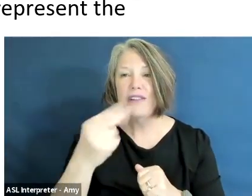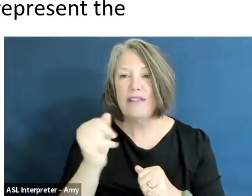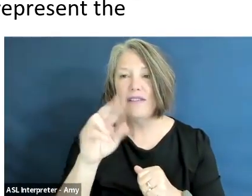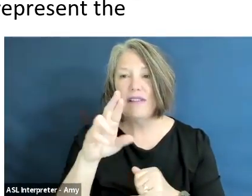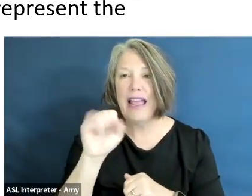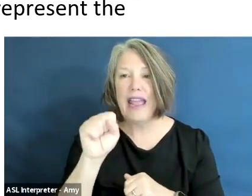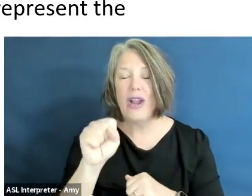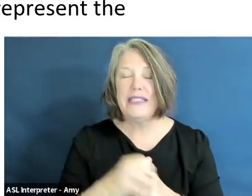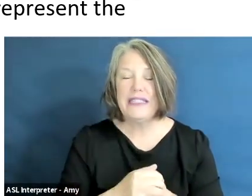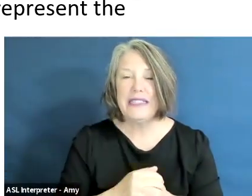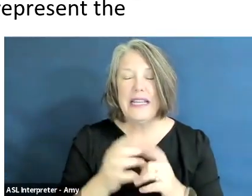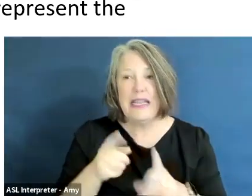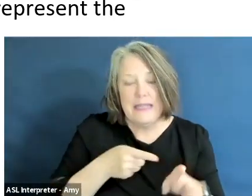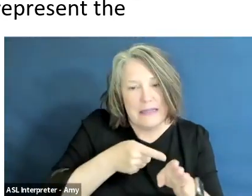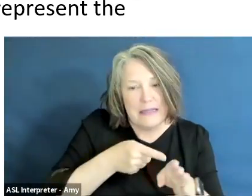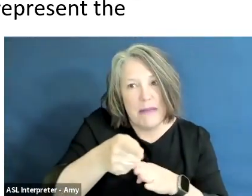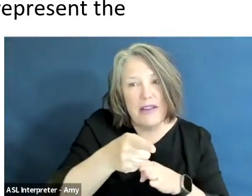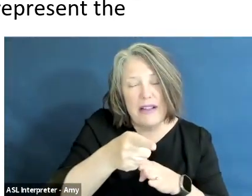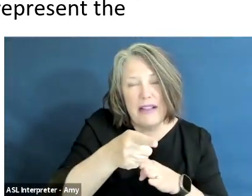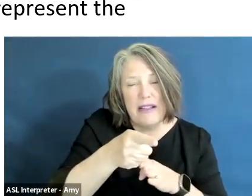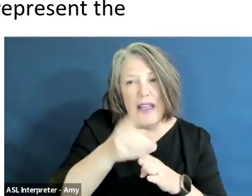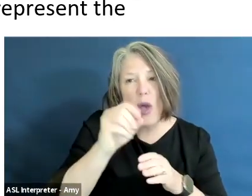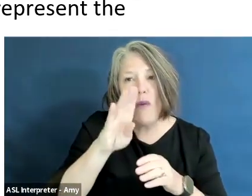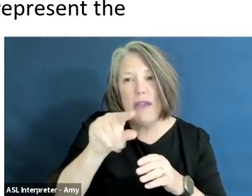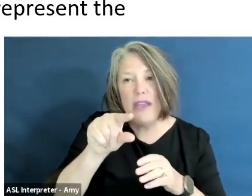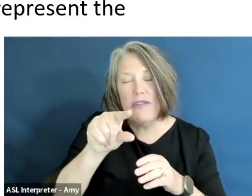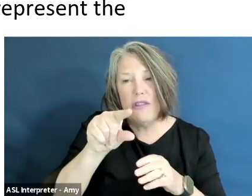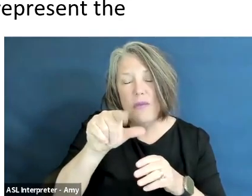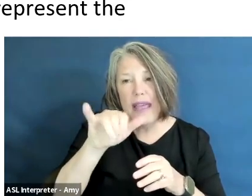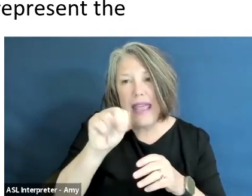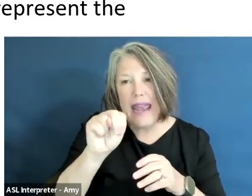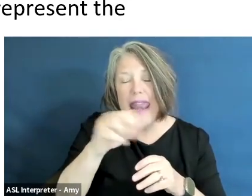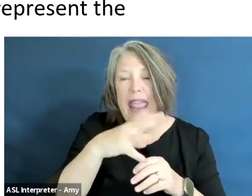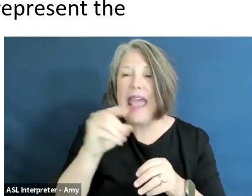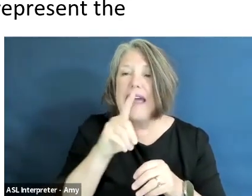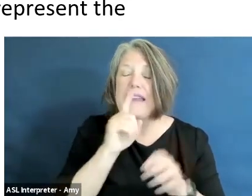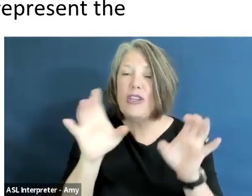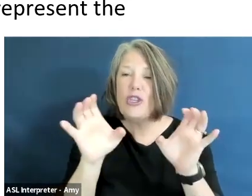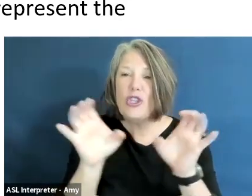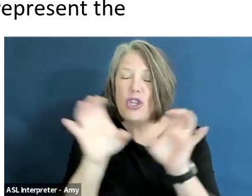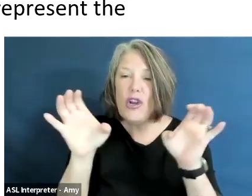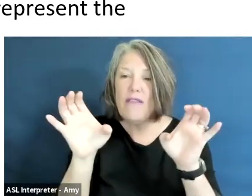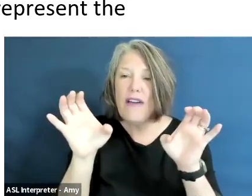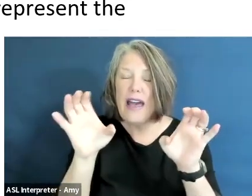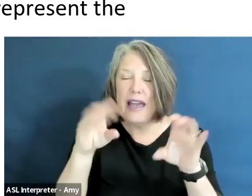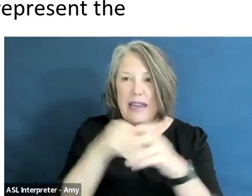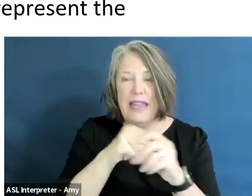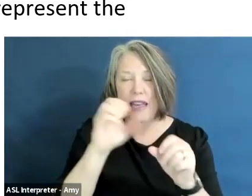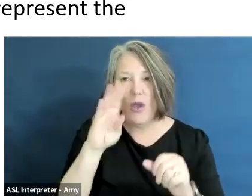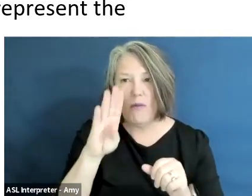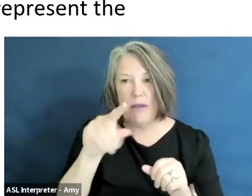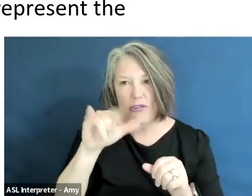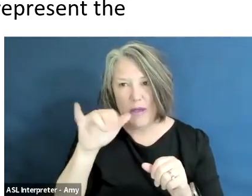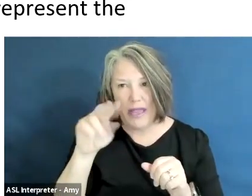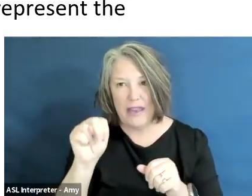specializes in obstetrics and gynecology and is certified in obstetrics and gynecology by